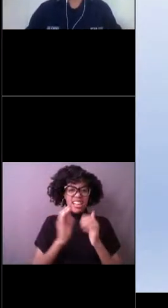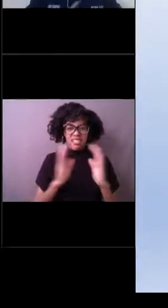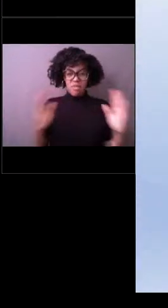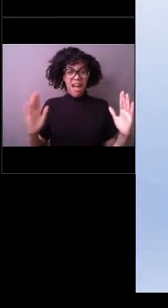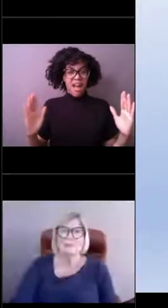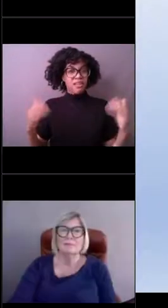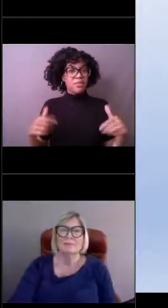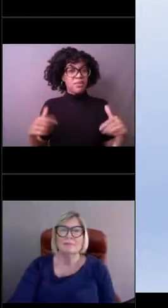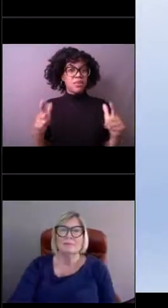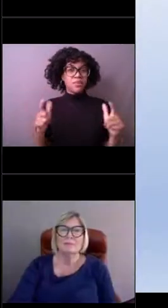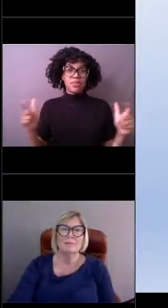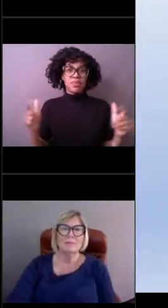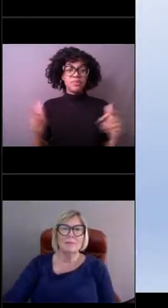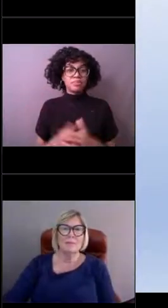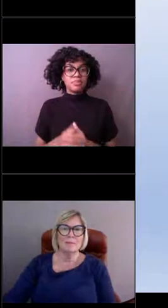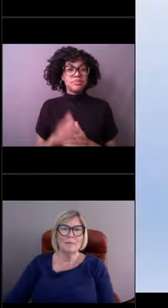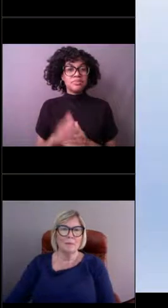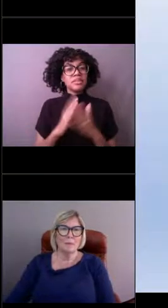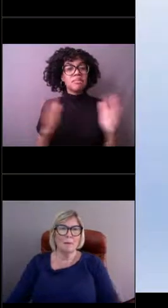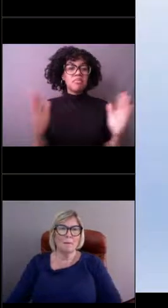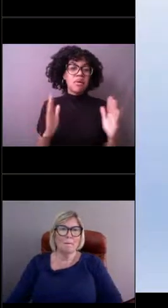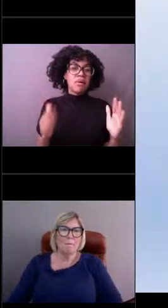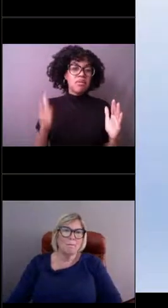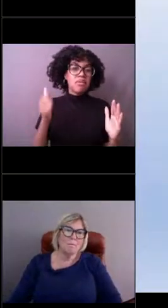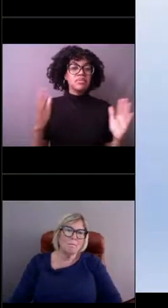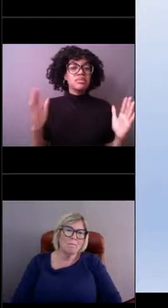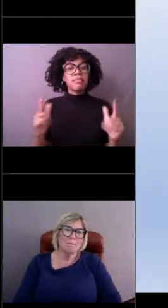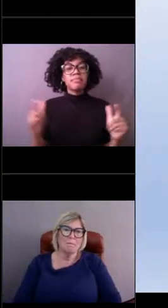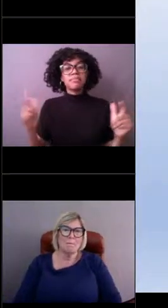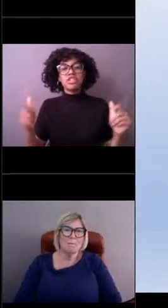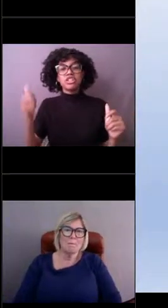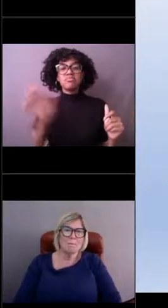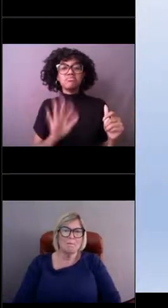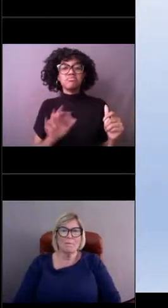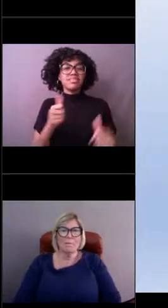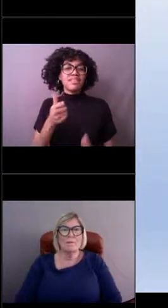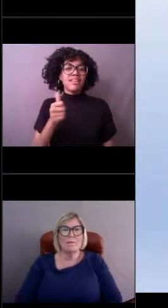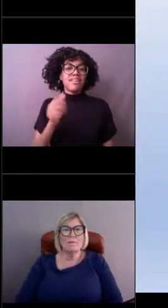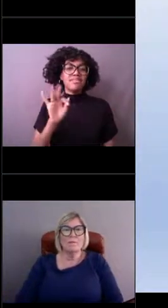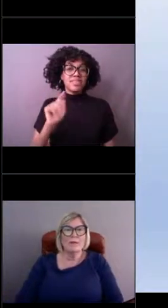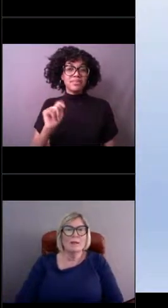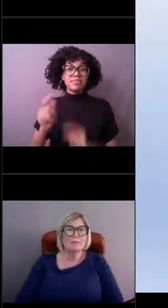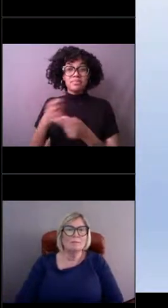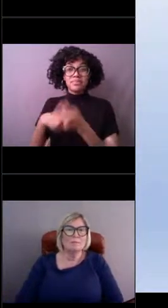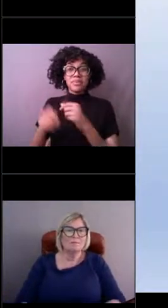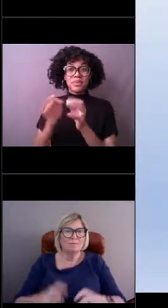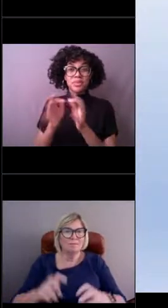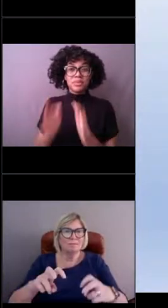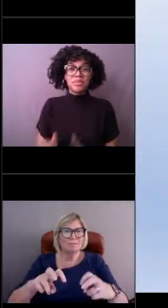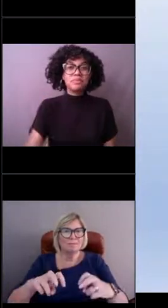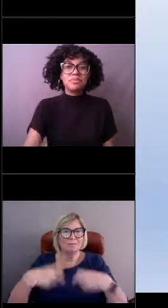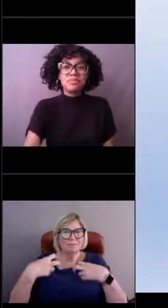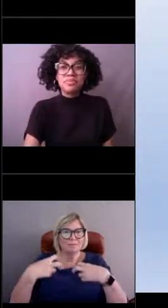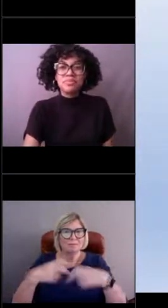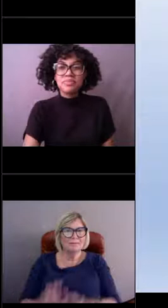Some a little smaller, some a little bigger, but they're about 10 feet wide. [Nicole] Great, thank you, Lauren.